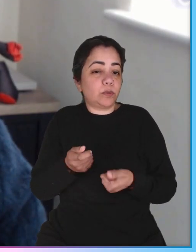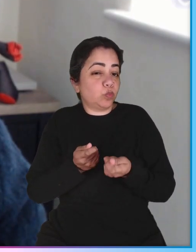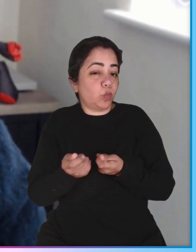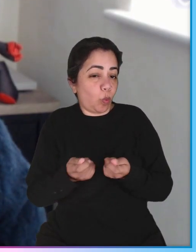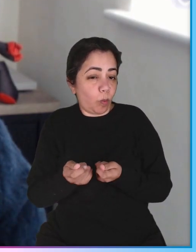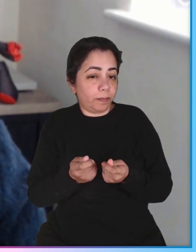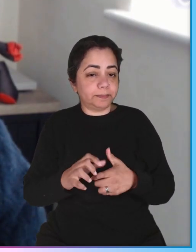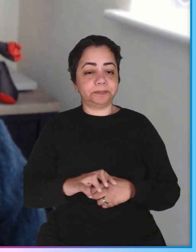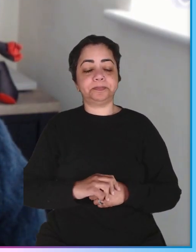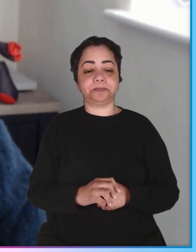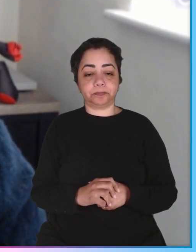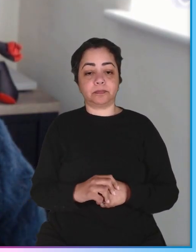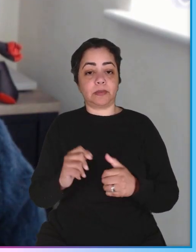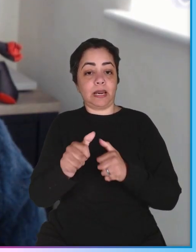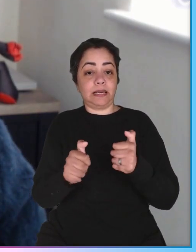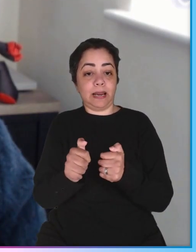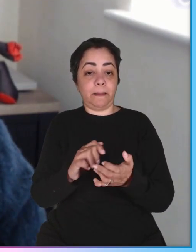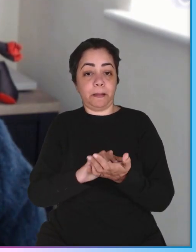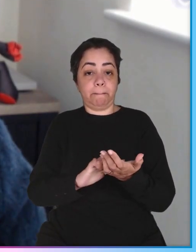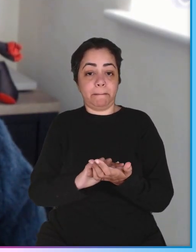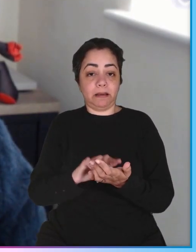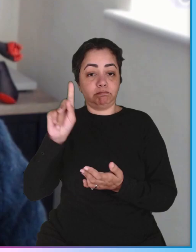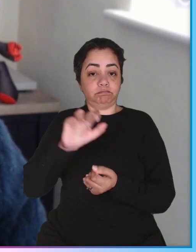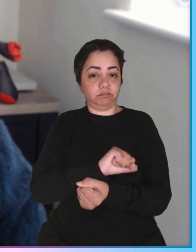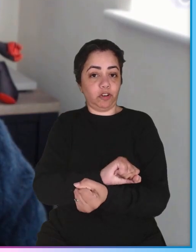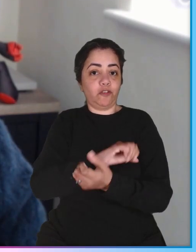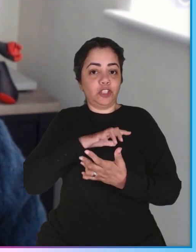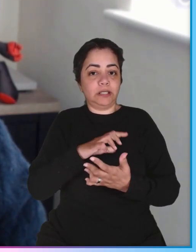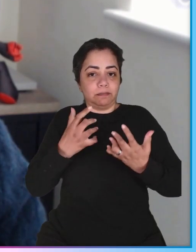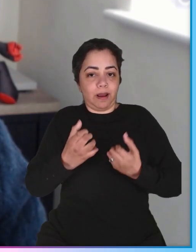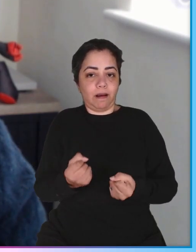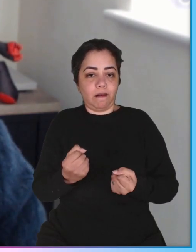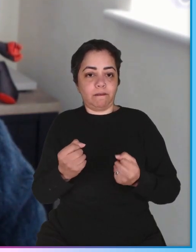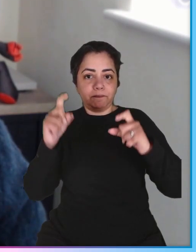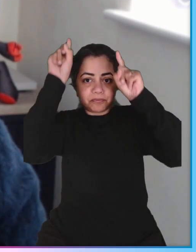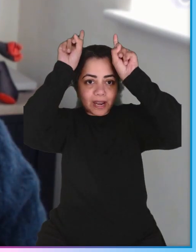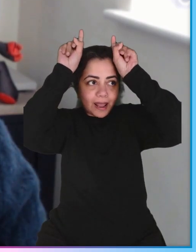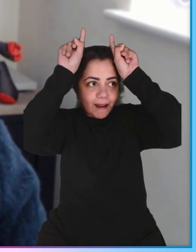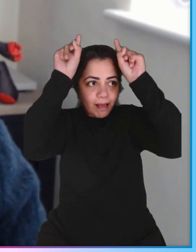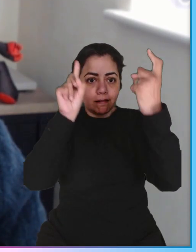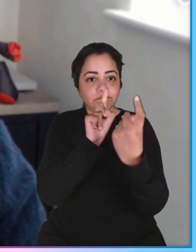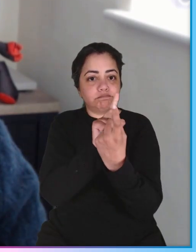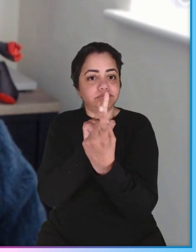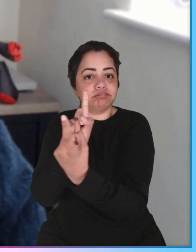Gaming gives me the freedom to meet aliens